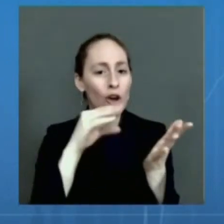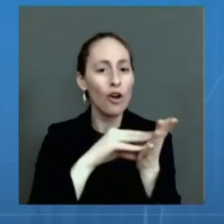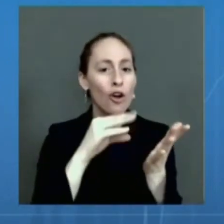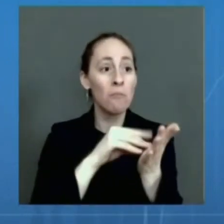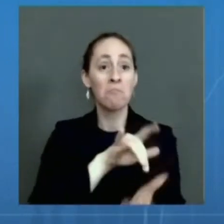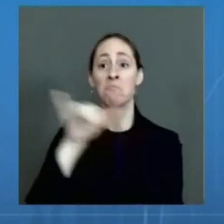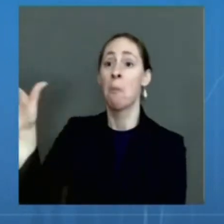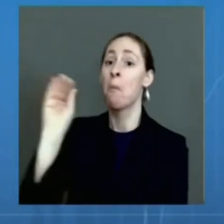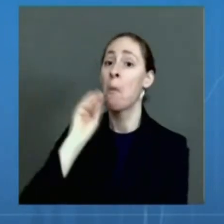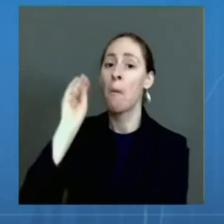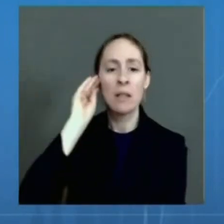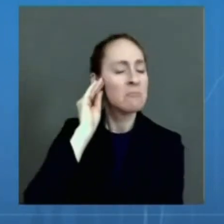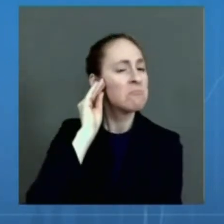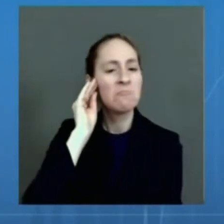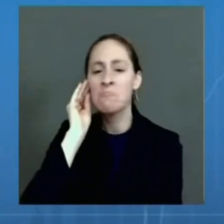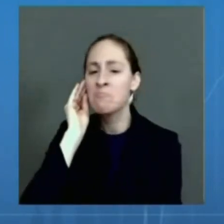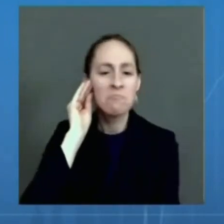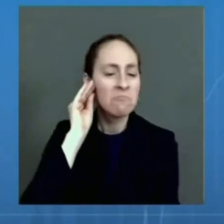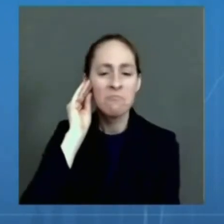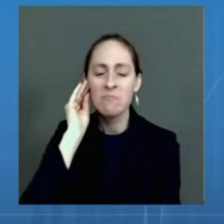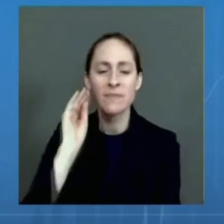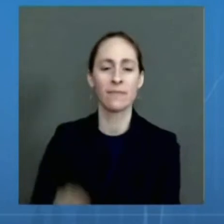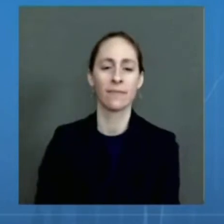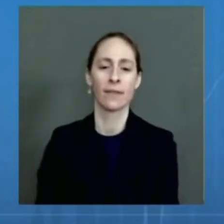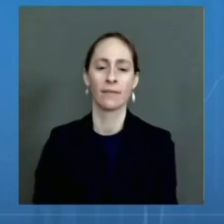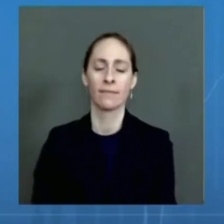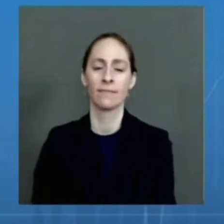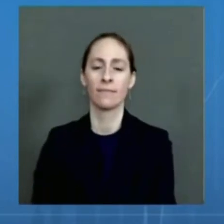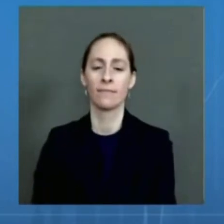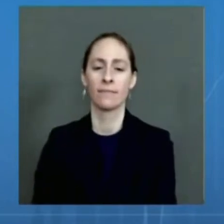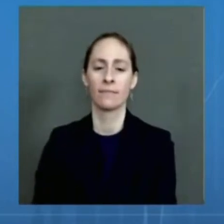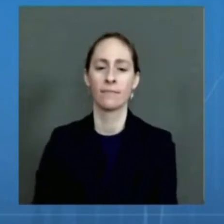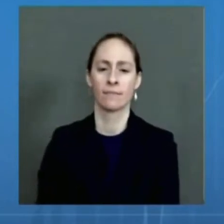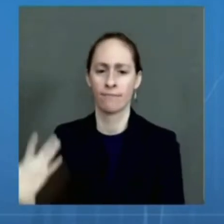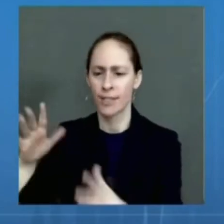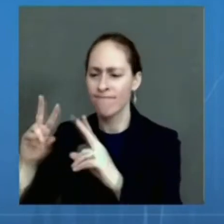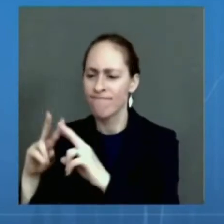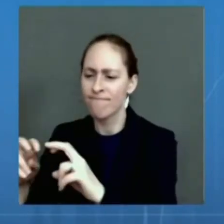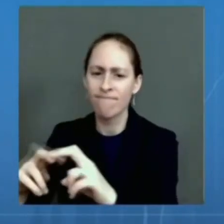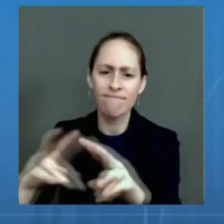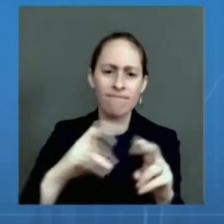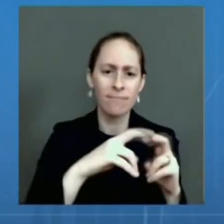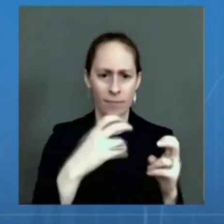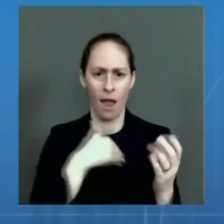QUARANTINING AT HOME. CDC IS RELEASING TWO MMWR REPORTS WITH EVIDENCE